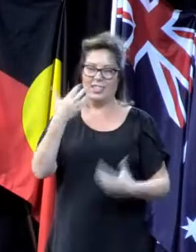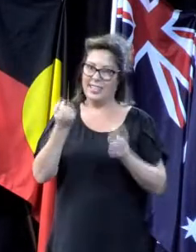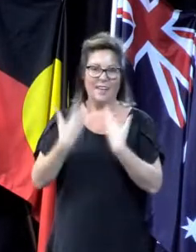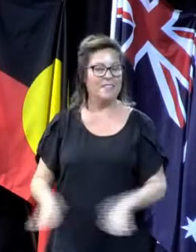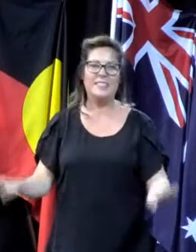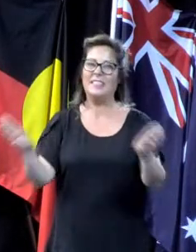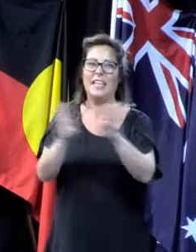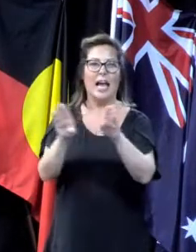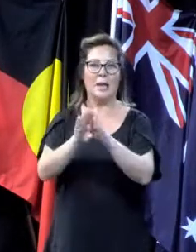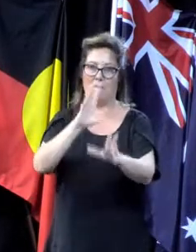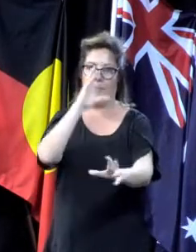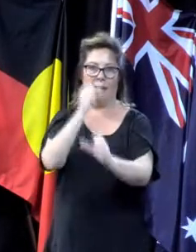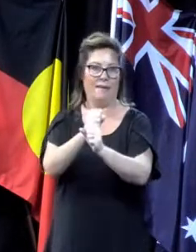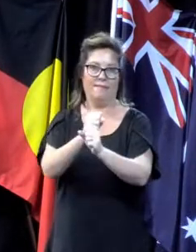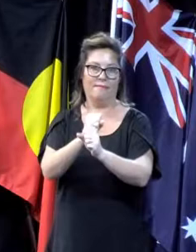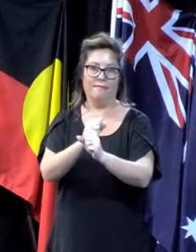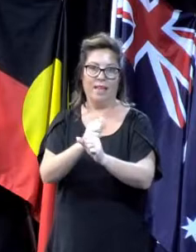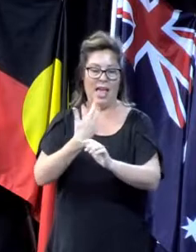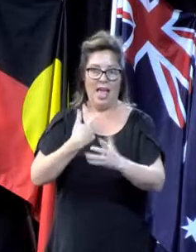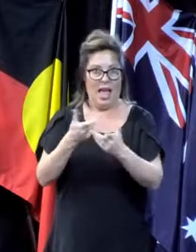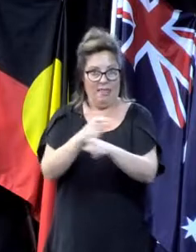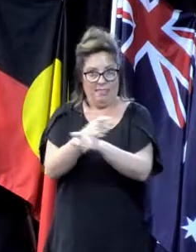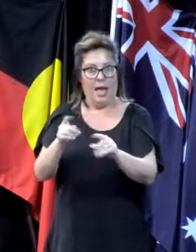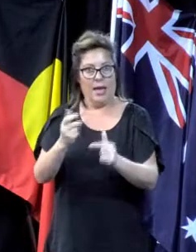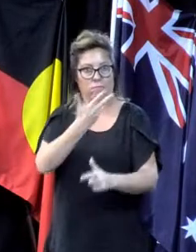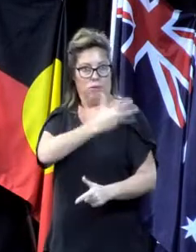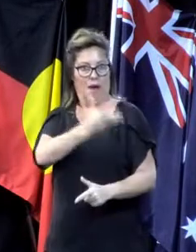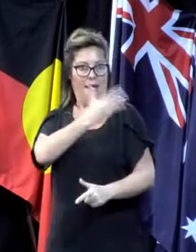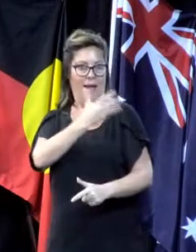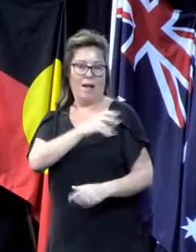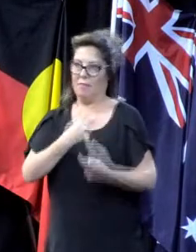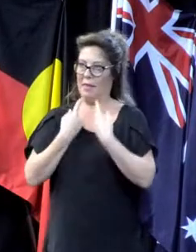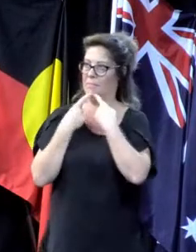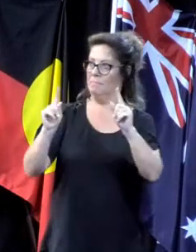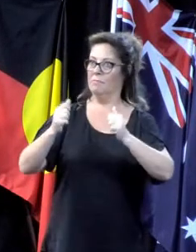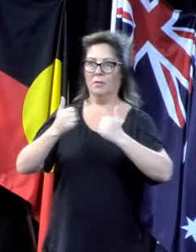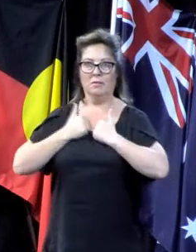and always have had and are very proud to work towards that inclusion,